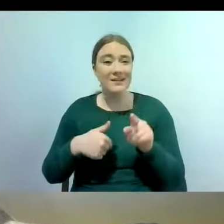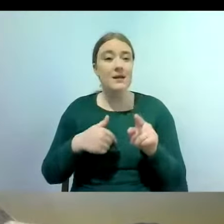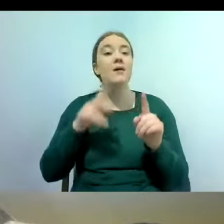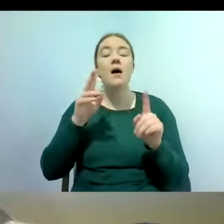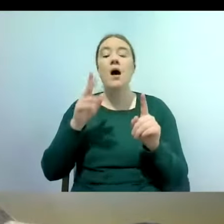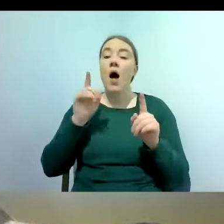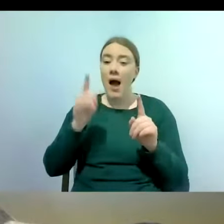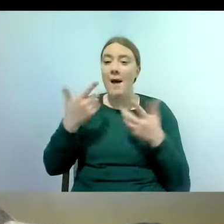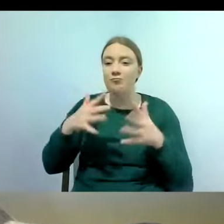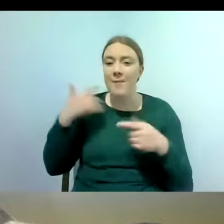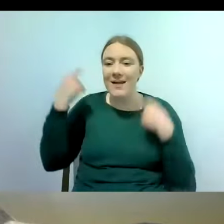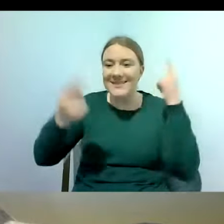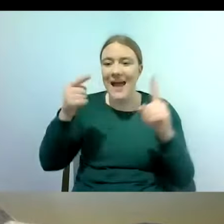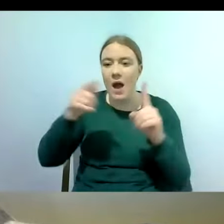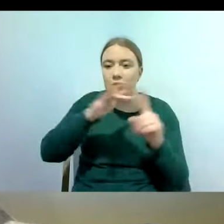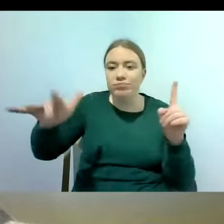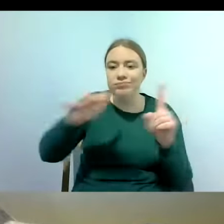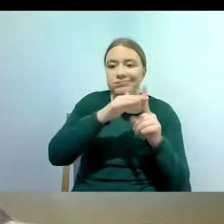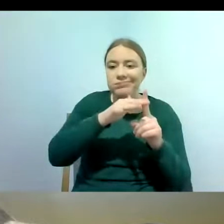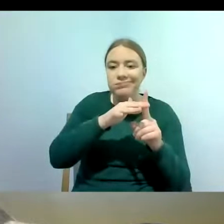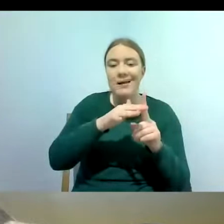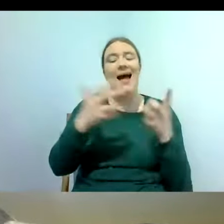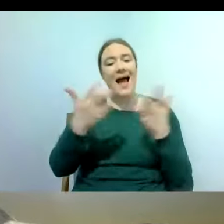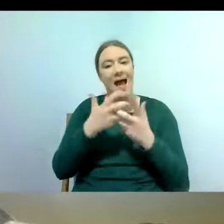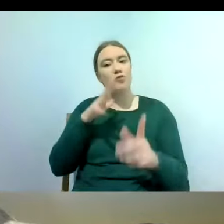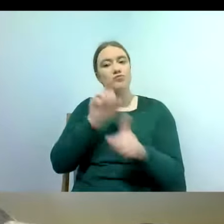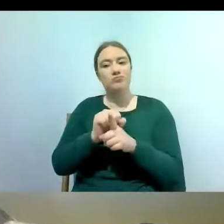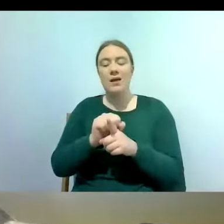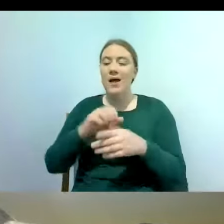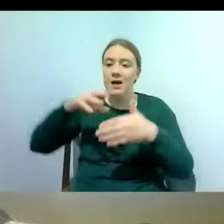we've been using to track fish involves implanting a transmitter into into the